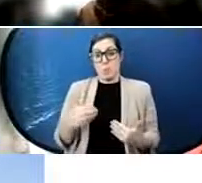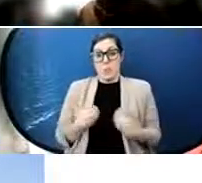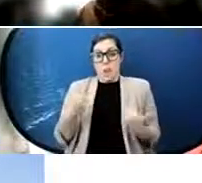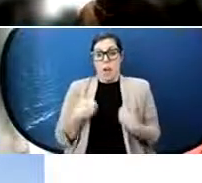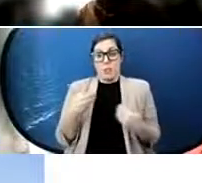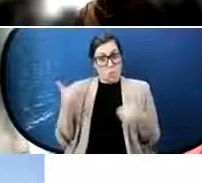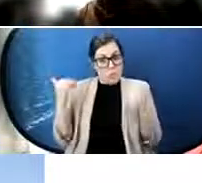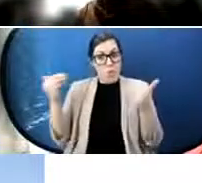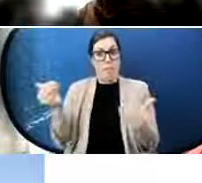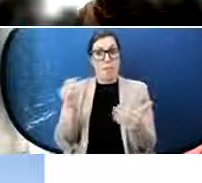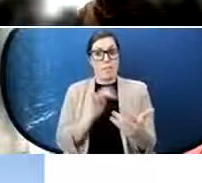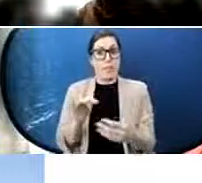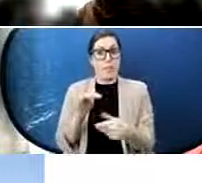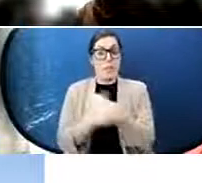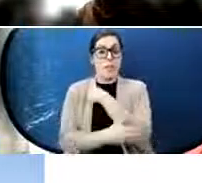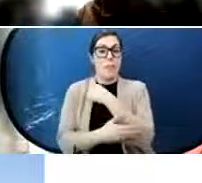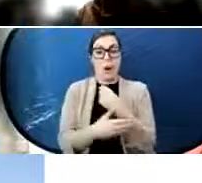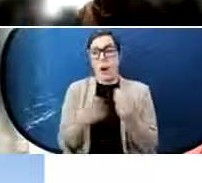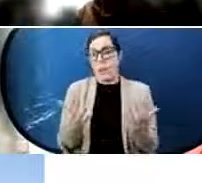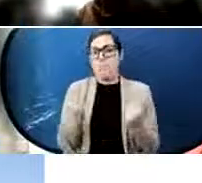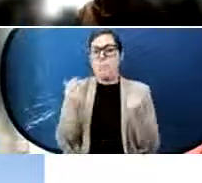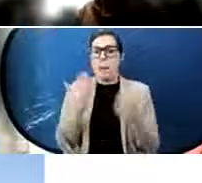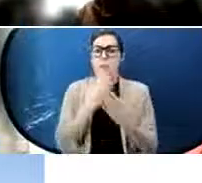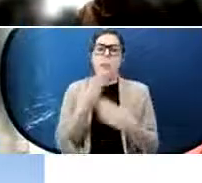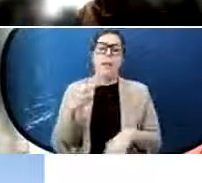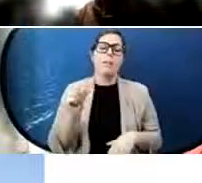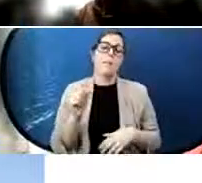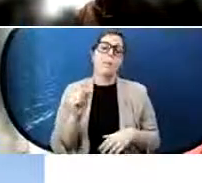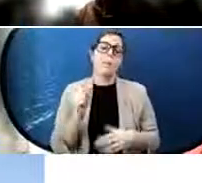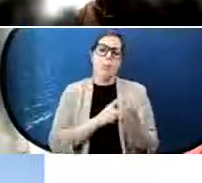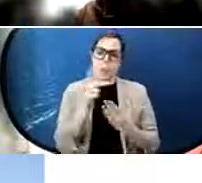studying abroad. There are a lot of great high school type programs so if you're connected with